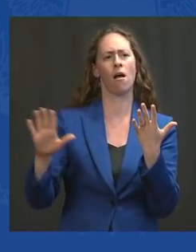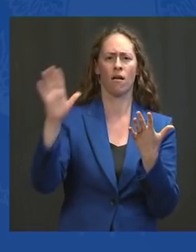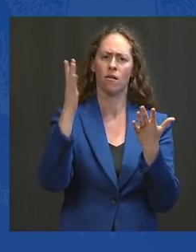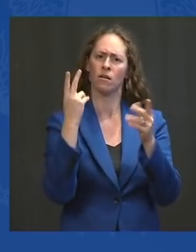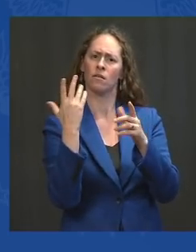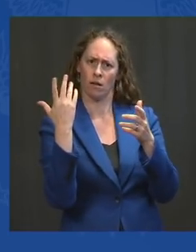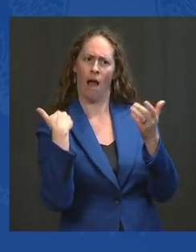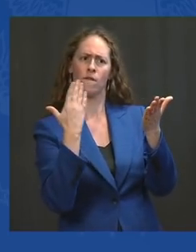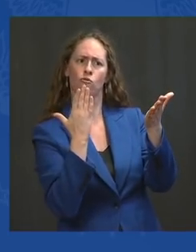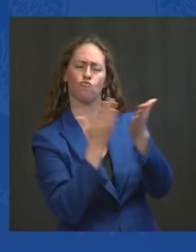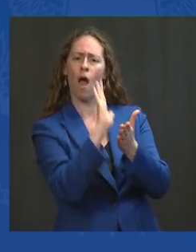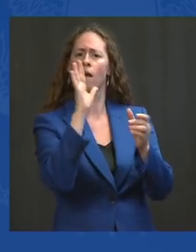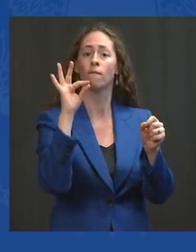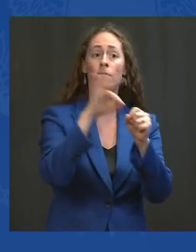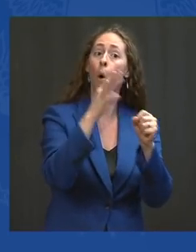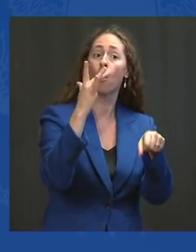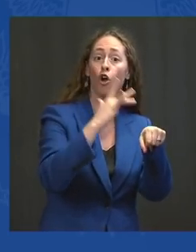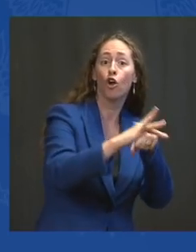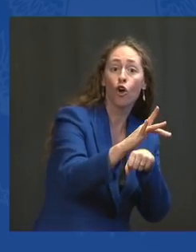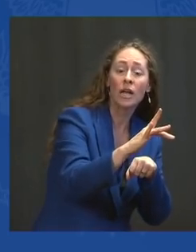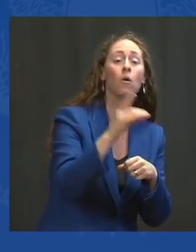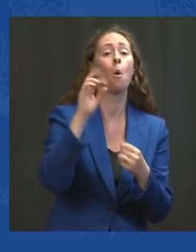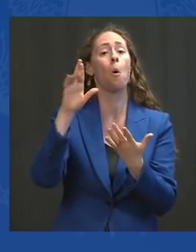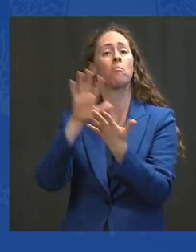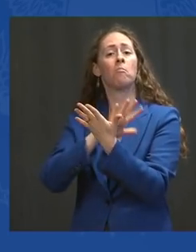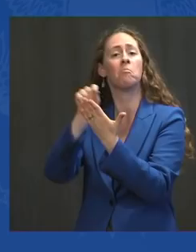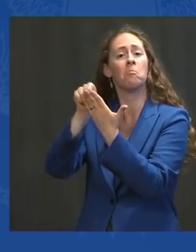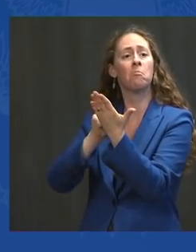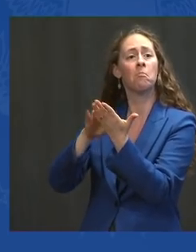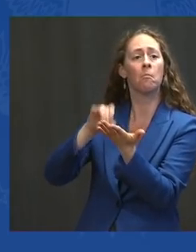They voted in person. They voted by mail. They voted by drop box.